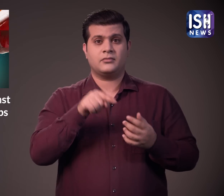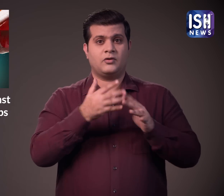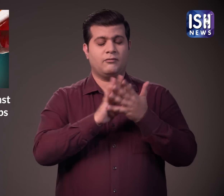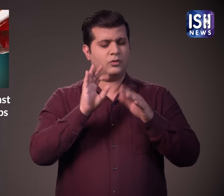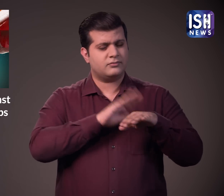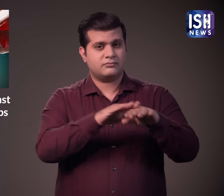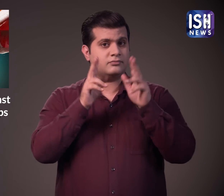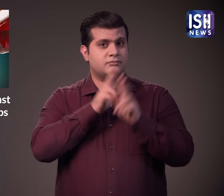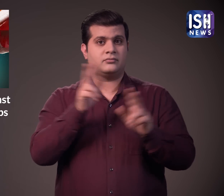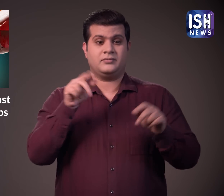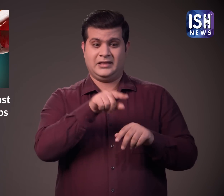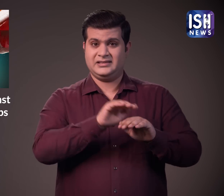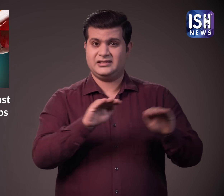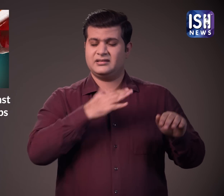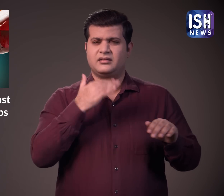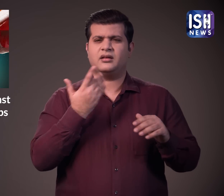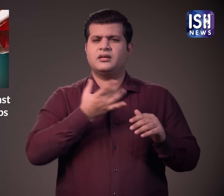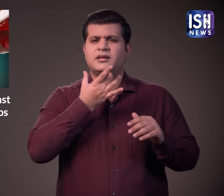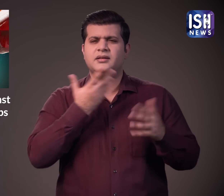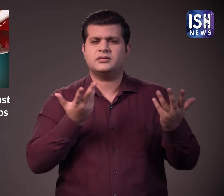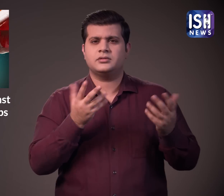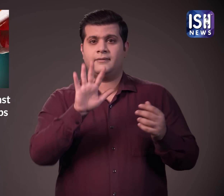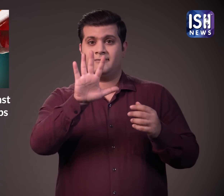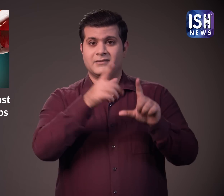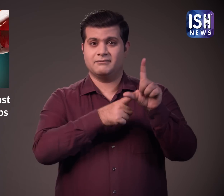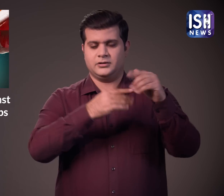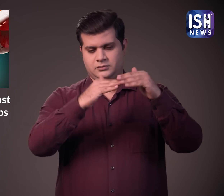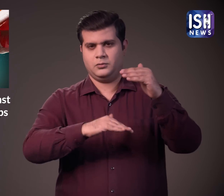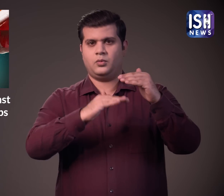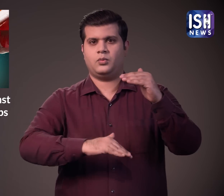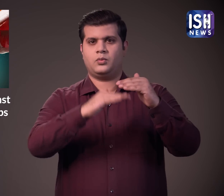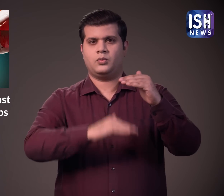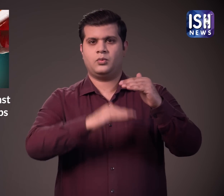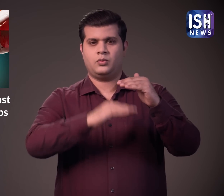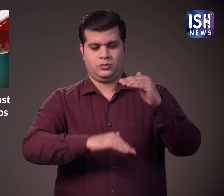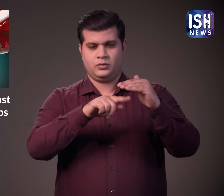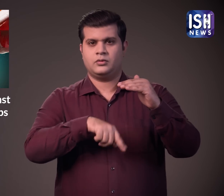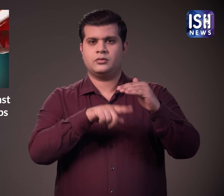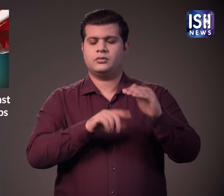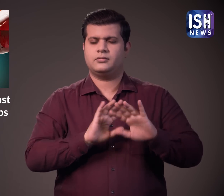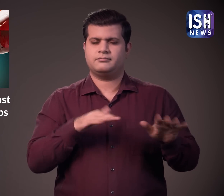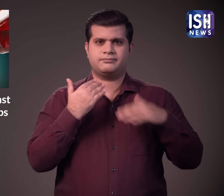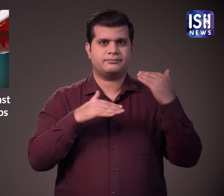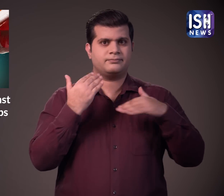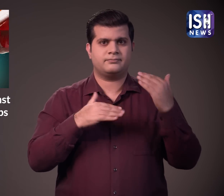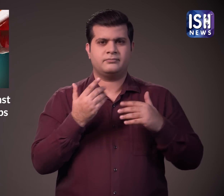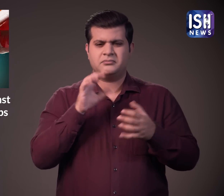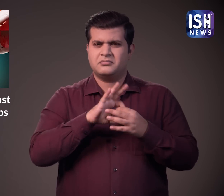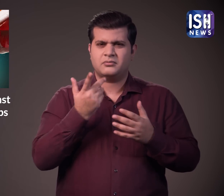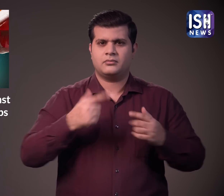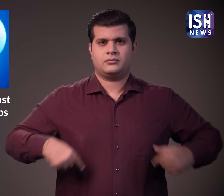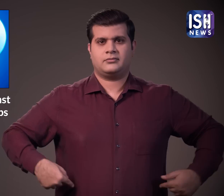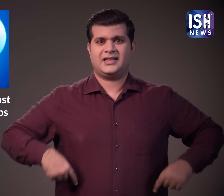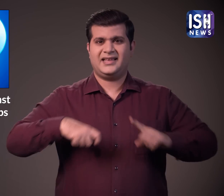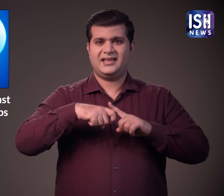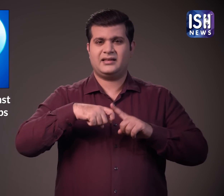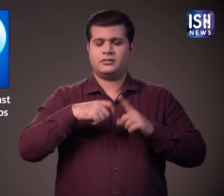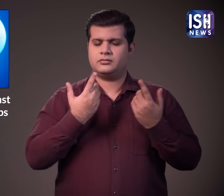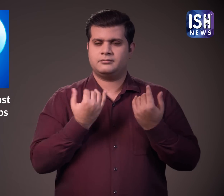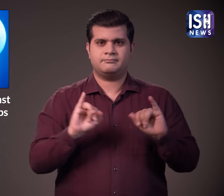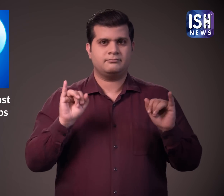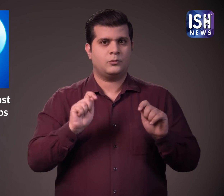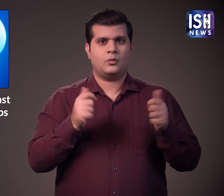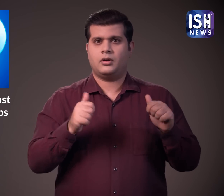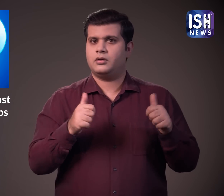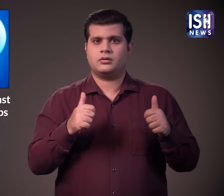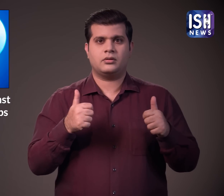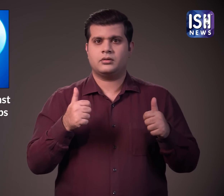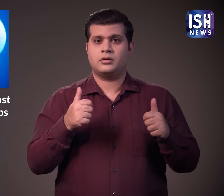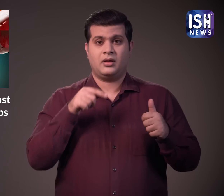According to WHO, the children who died were below the age of 5 and died due to kidney failure.